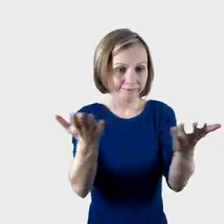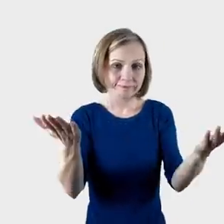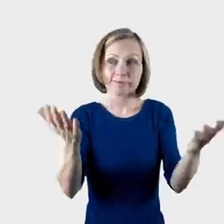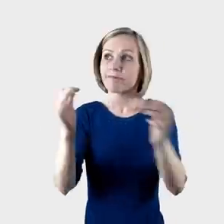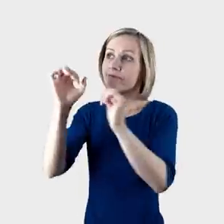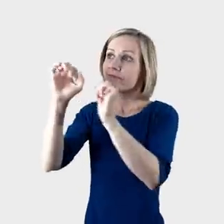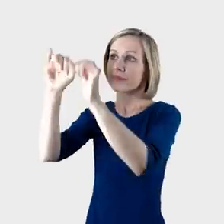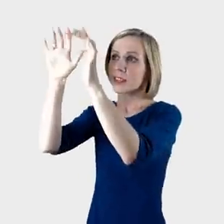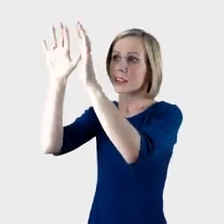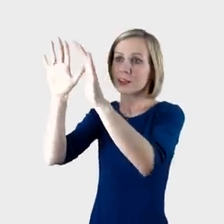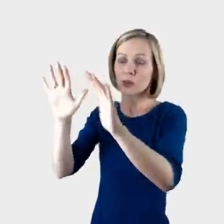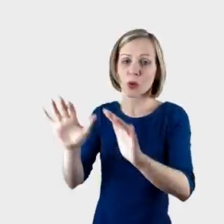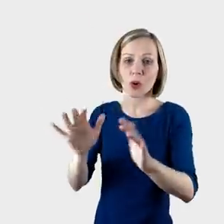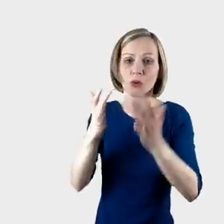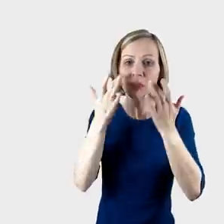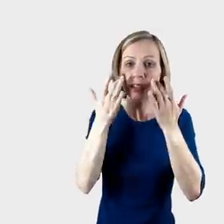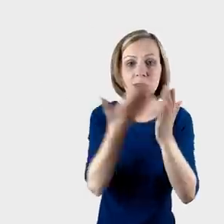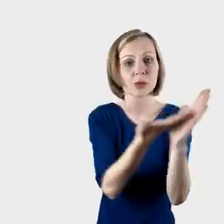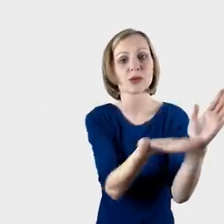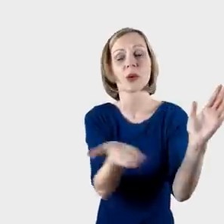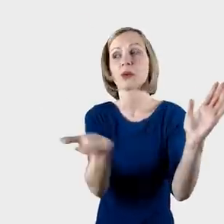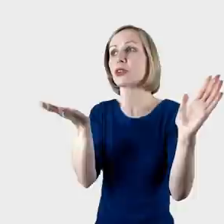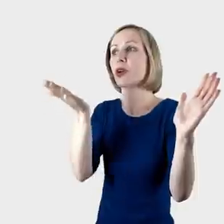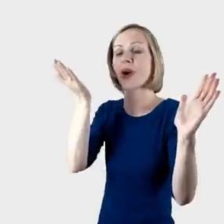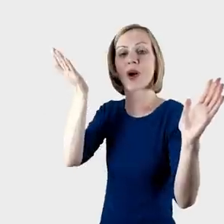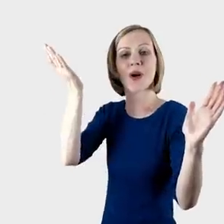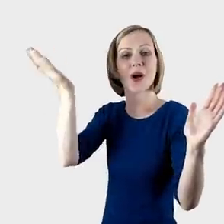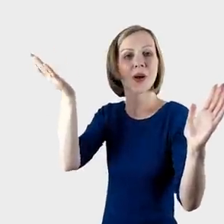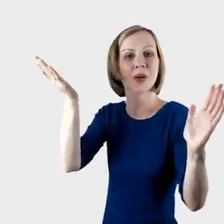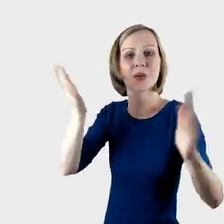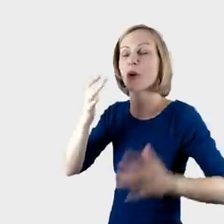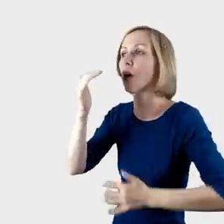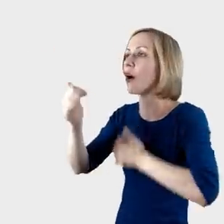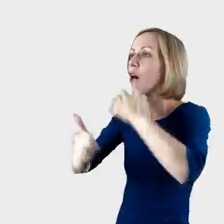Let them his glory also show